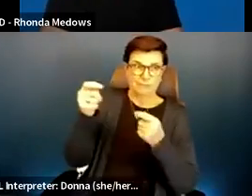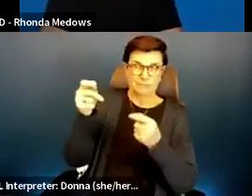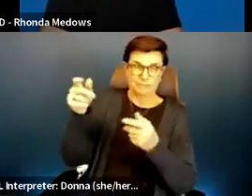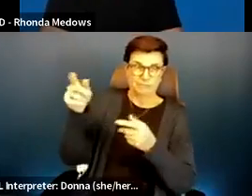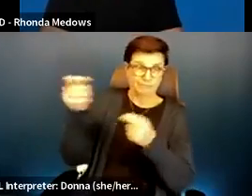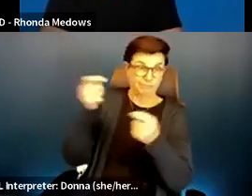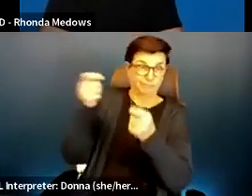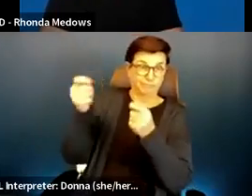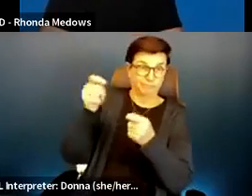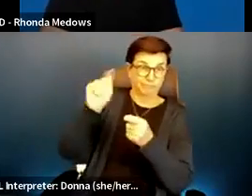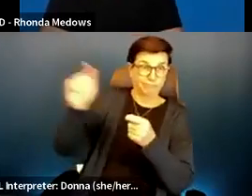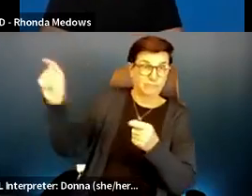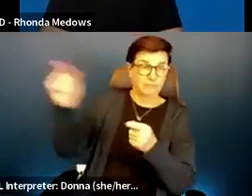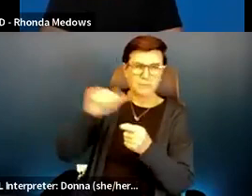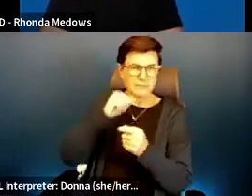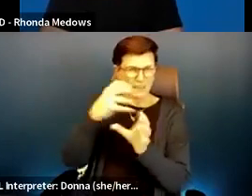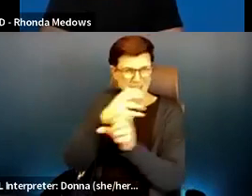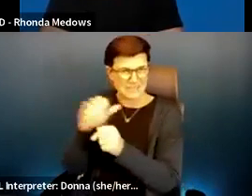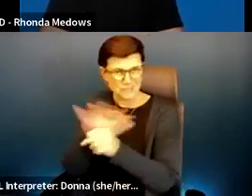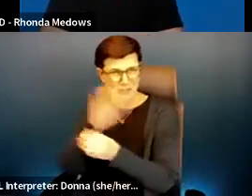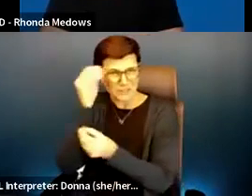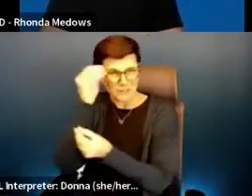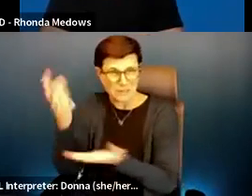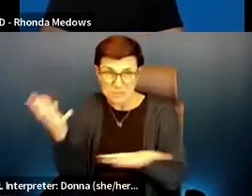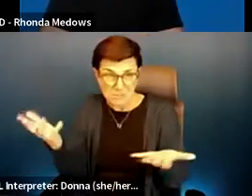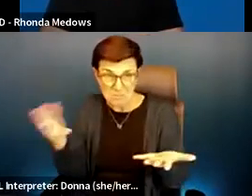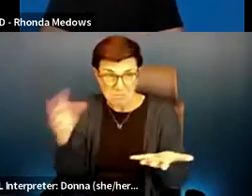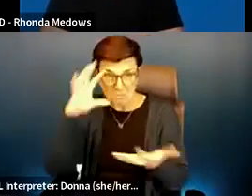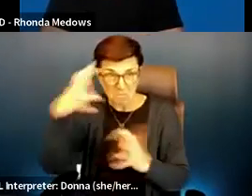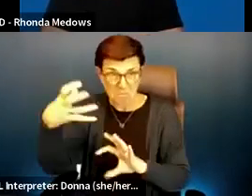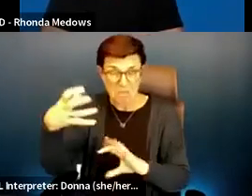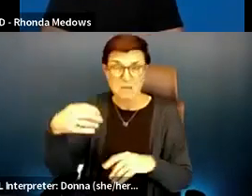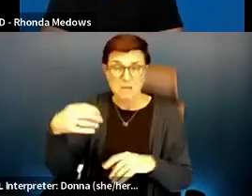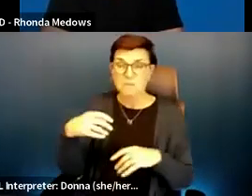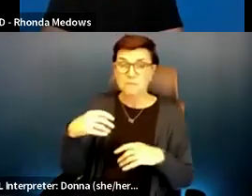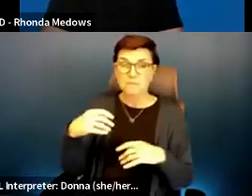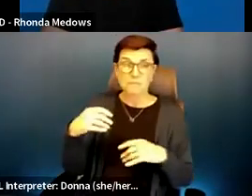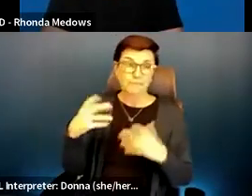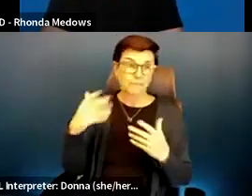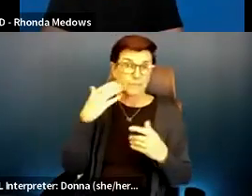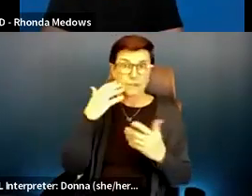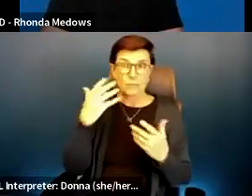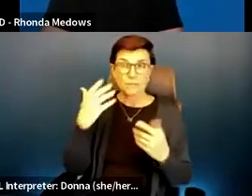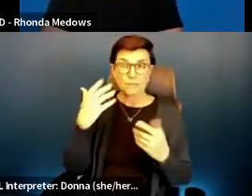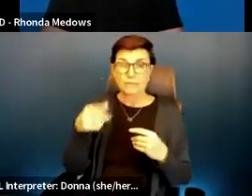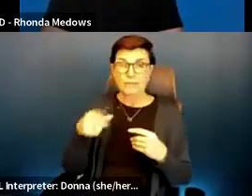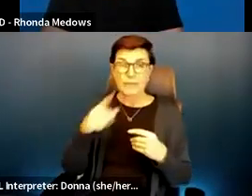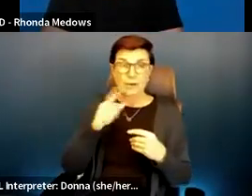We did hear that, you know, people may have been, like, calling other people inside the structure, you know,